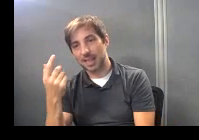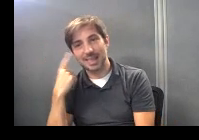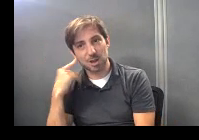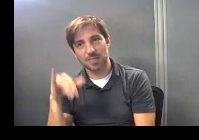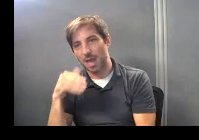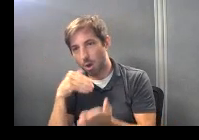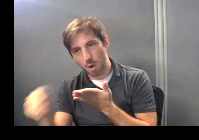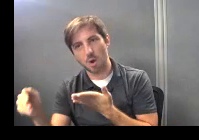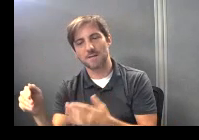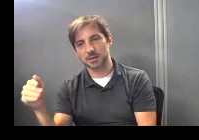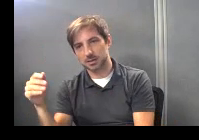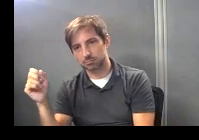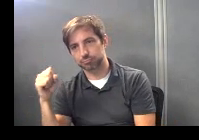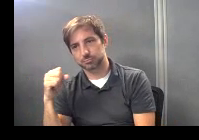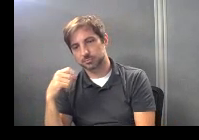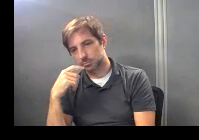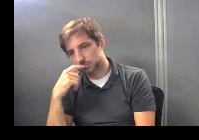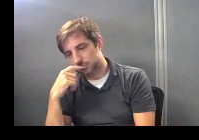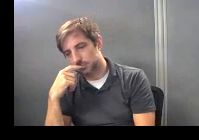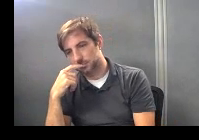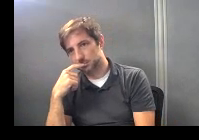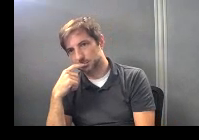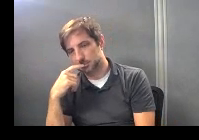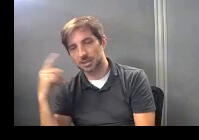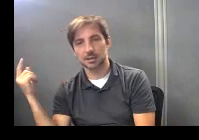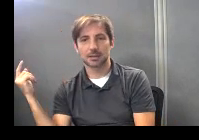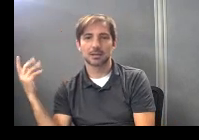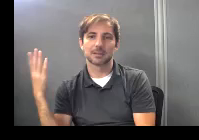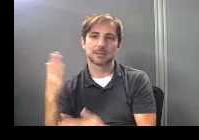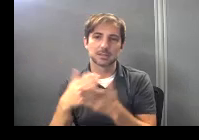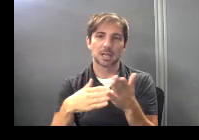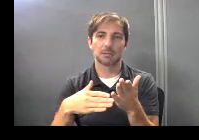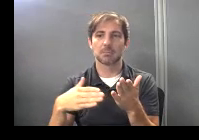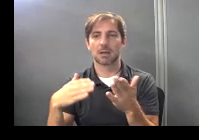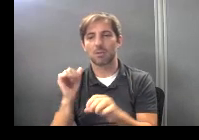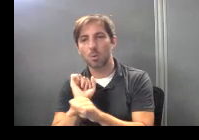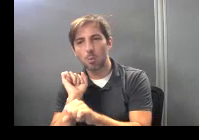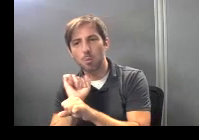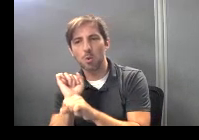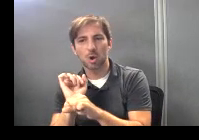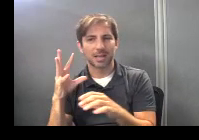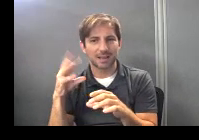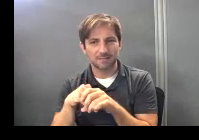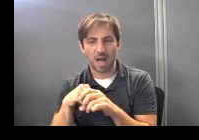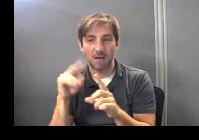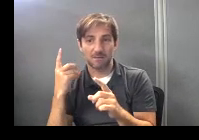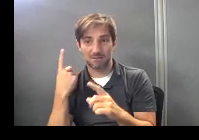SOME OF THE WORK INVOLVED IN APPLYING IS BEYOND OUR CONTROL.